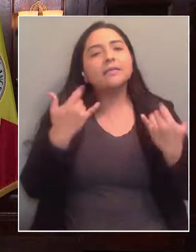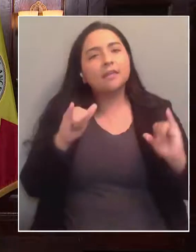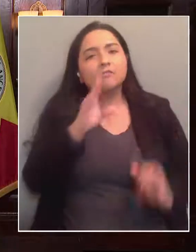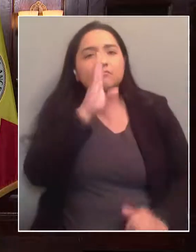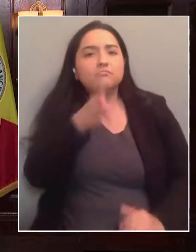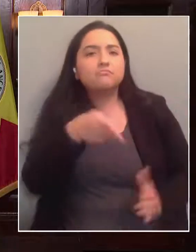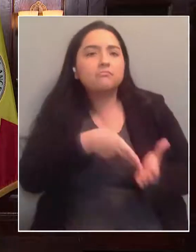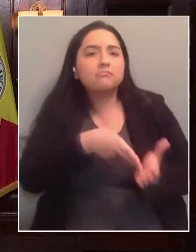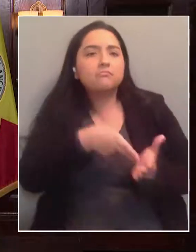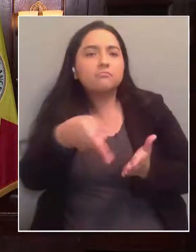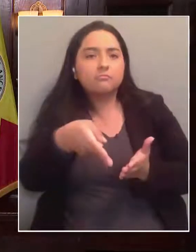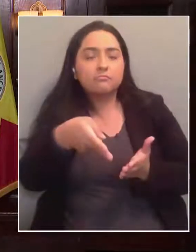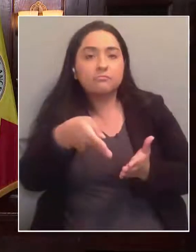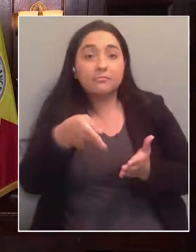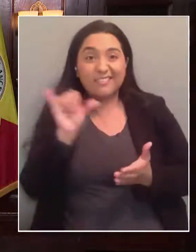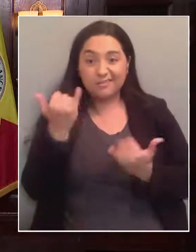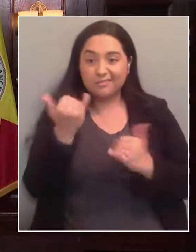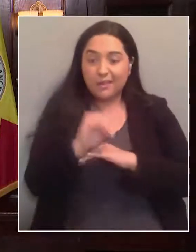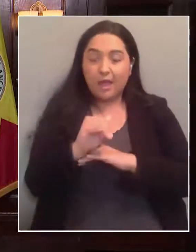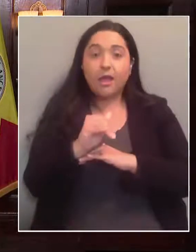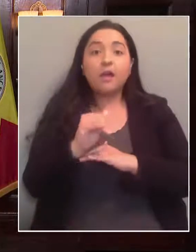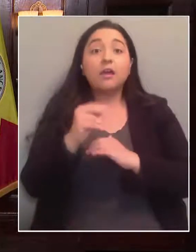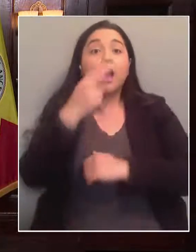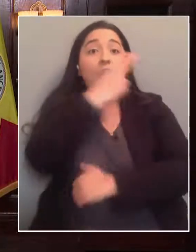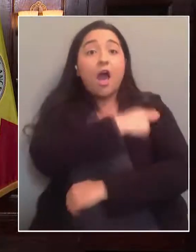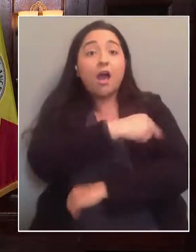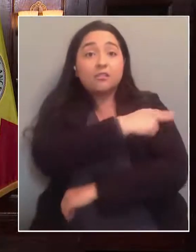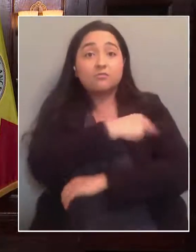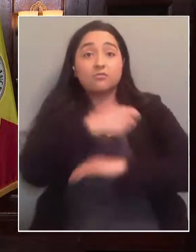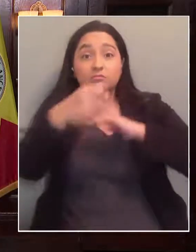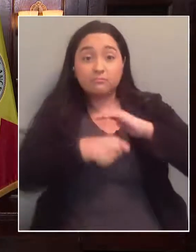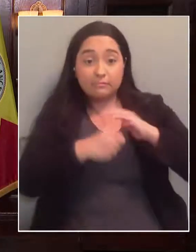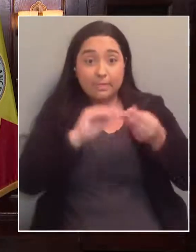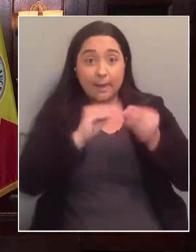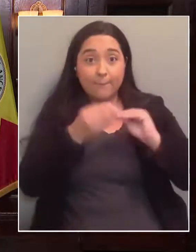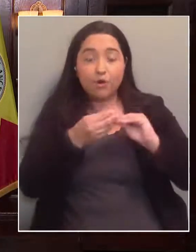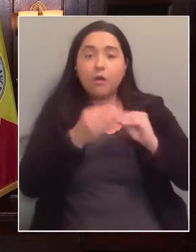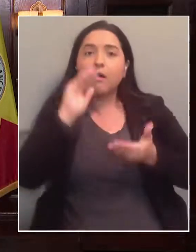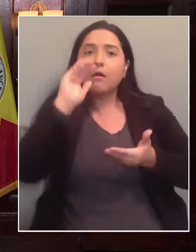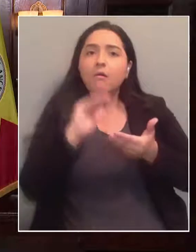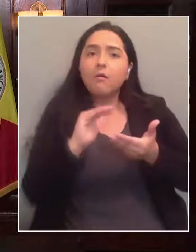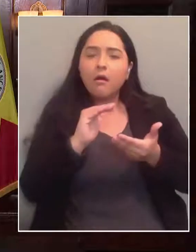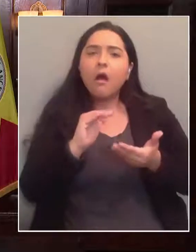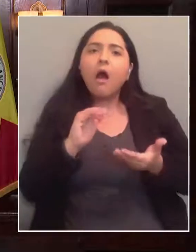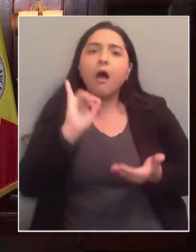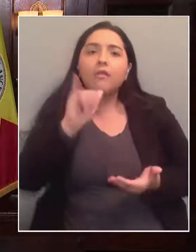SO TONIGHT WHEN WE SAY, HOSPITALIZATIONS WENT DOWN.